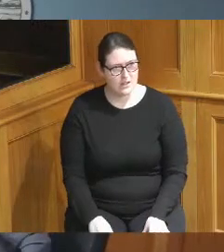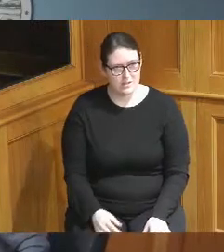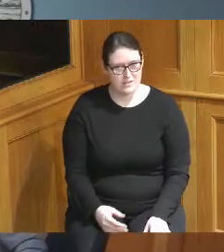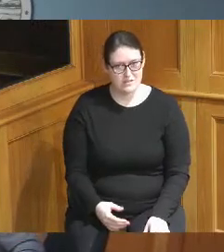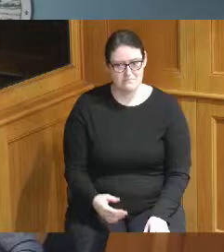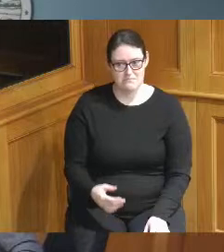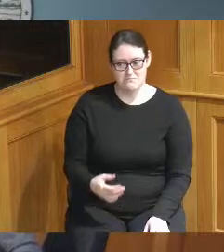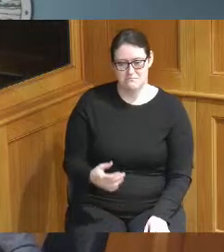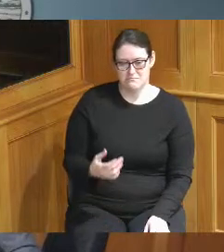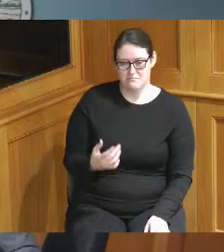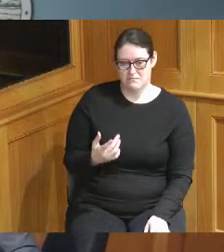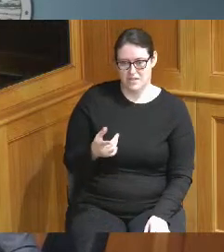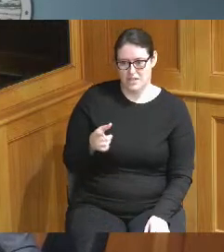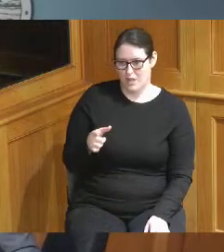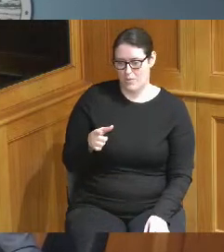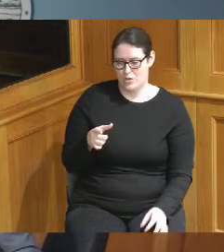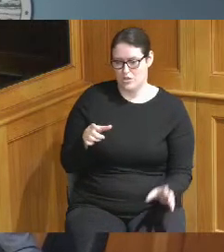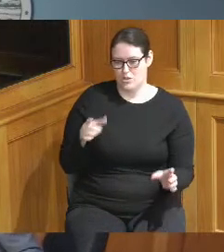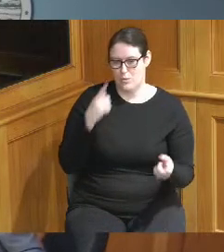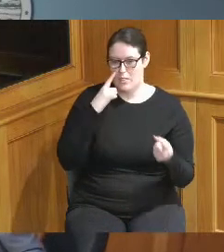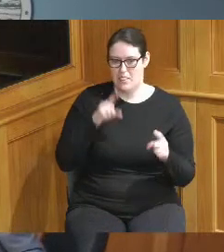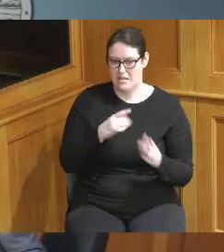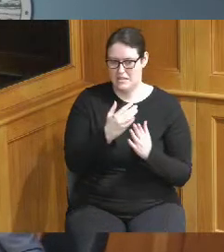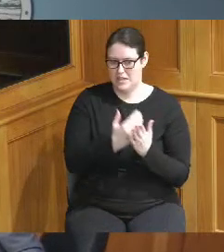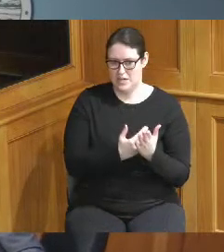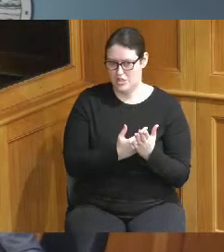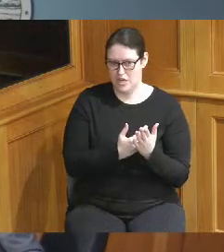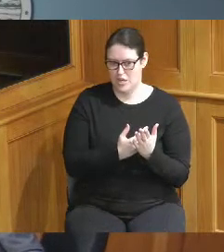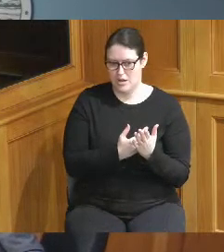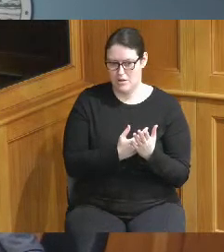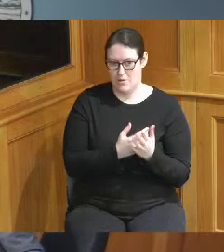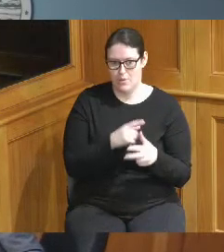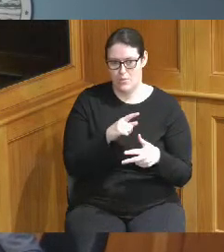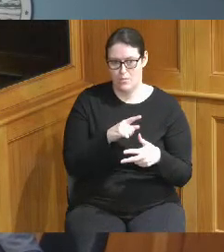Health Recovery Services board and some others as well and I believe they started that program back